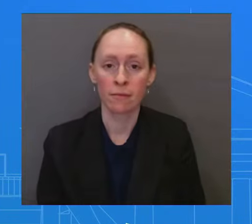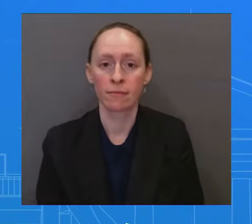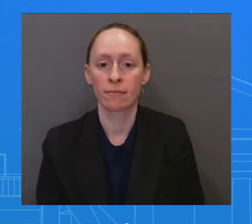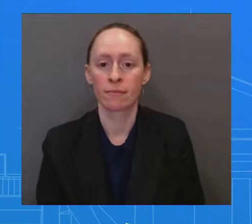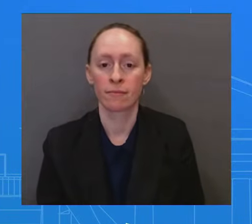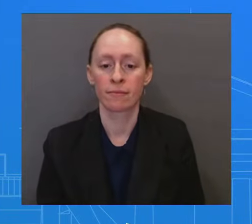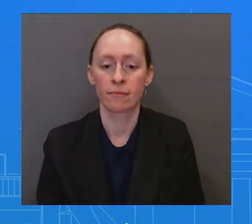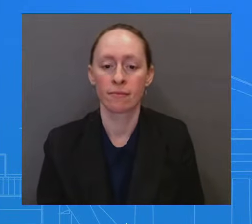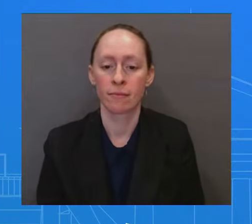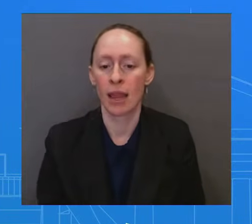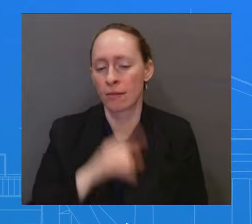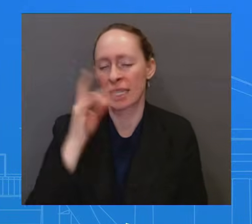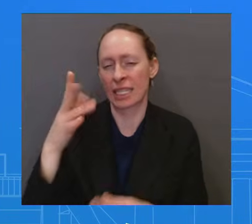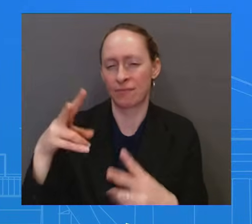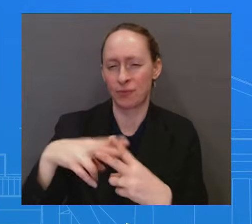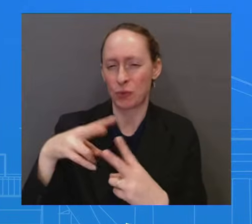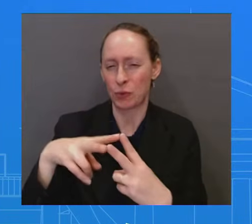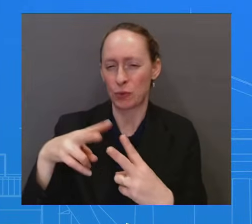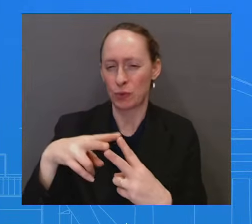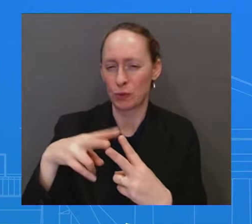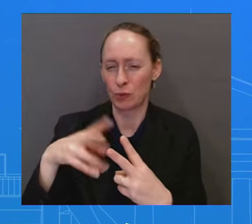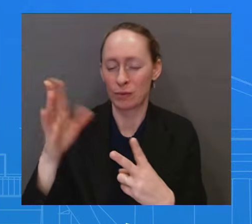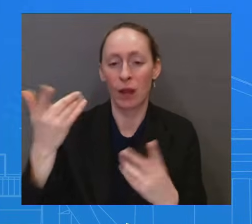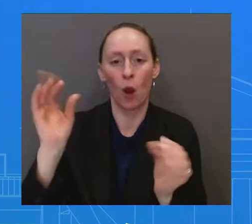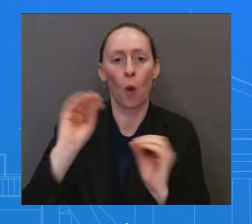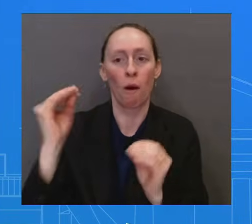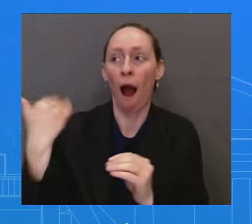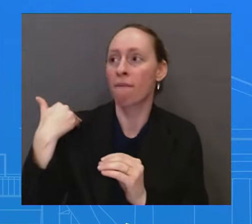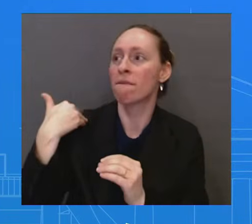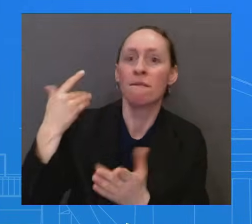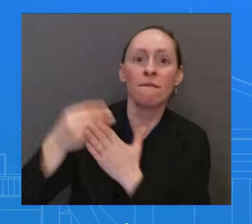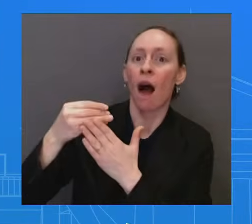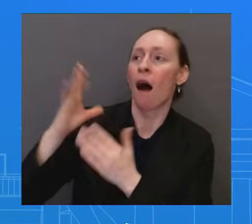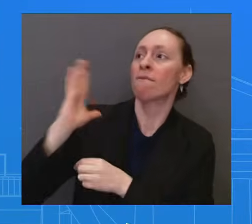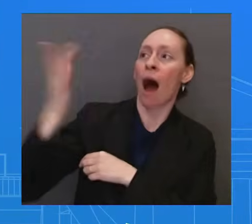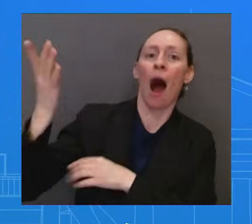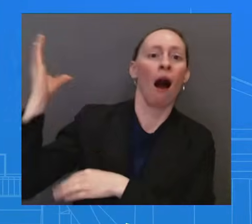Young said, to support Ukraine going forward. I won't talk to that specific proposal.